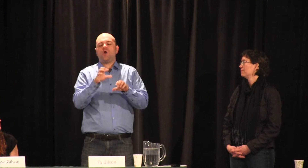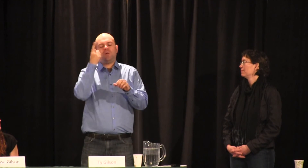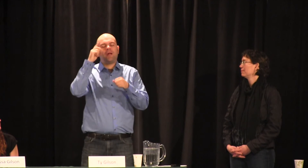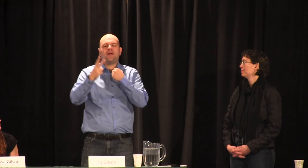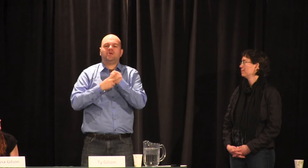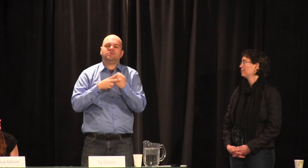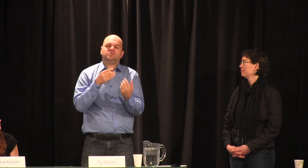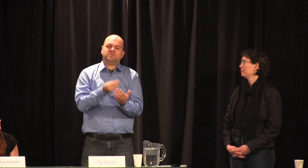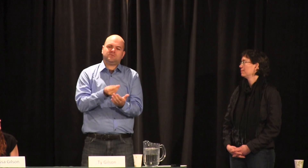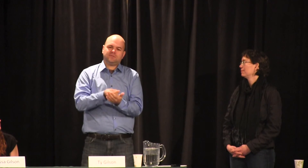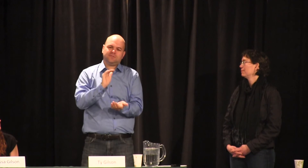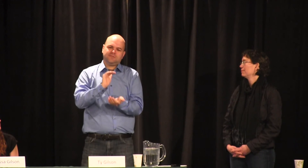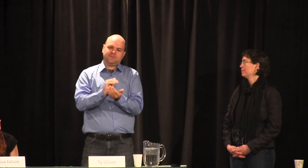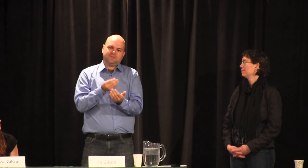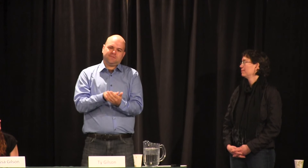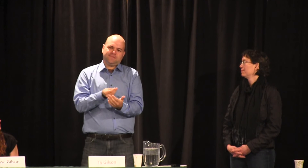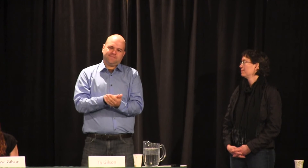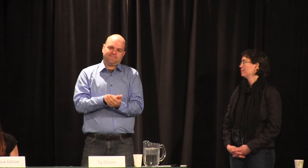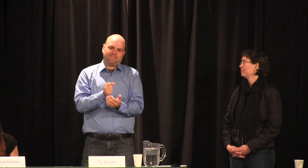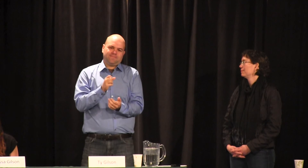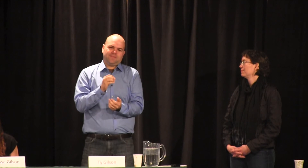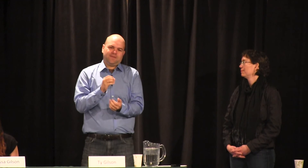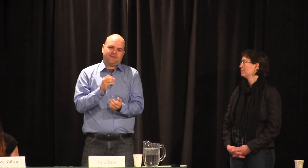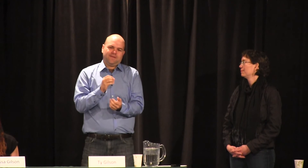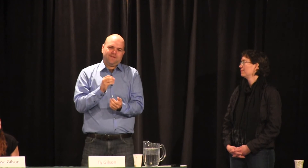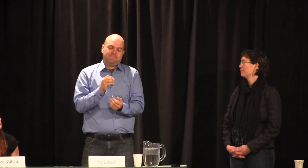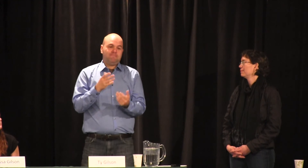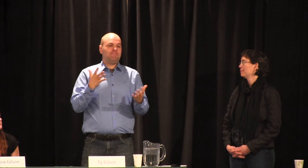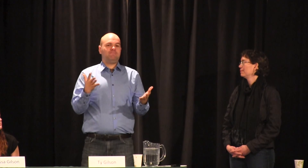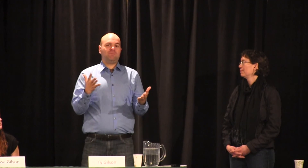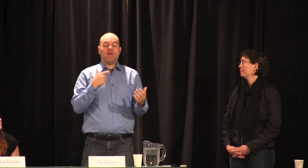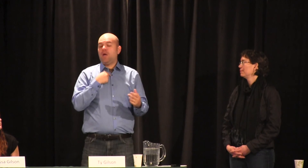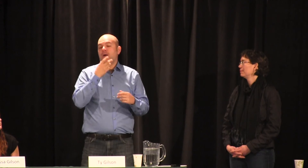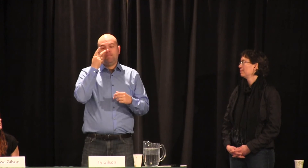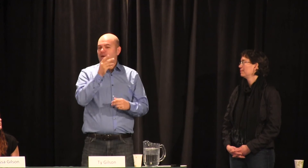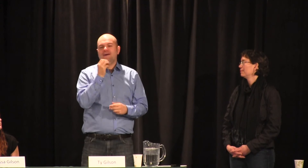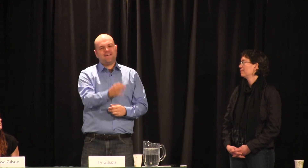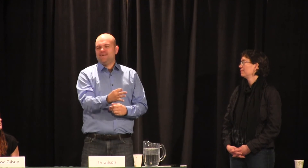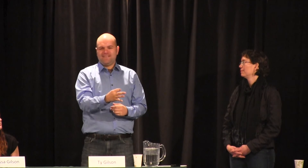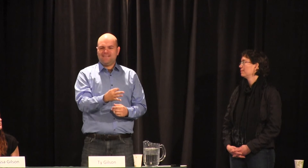and then again too, working with disability services was really challenging, because they kept trying to save money.